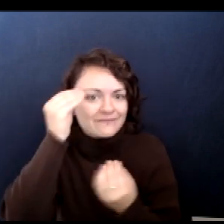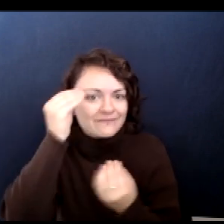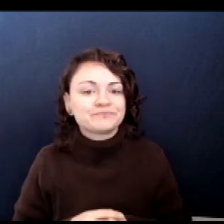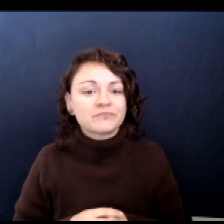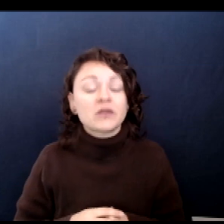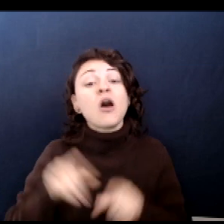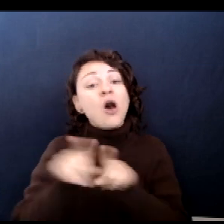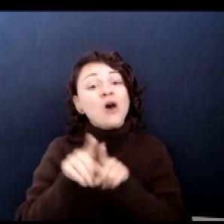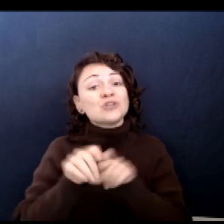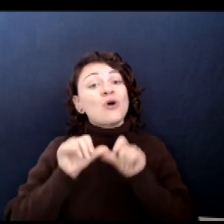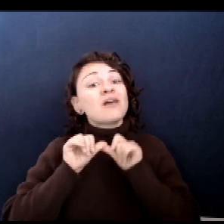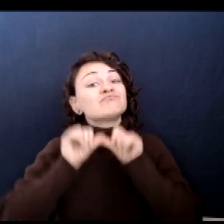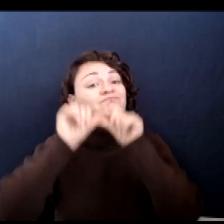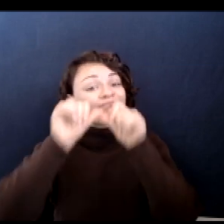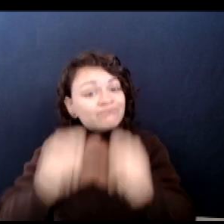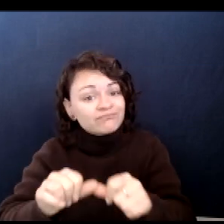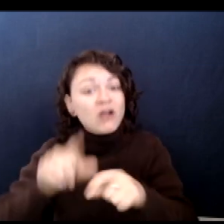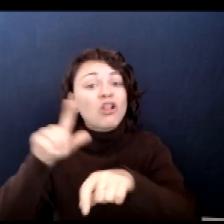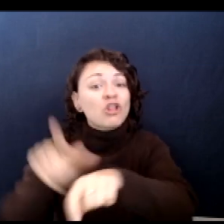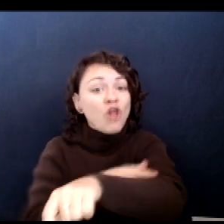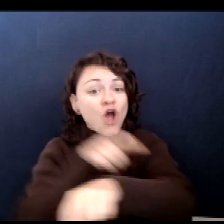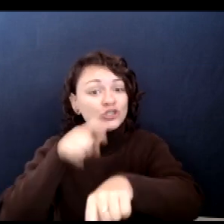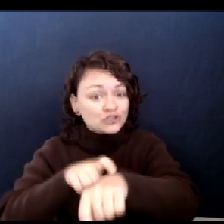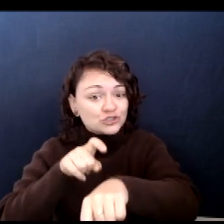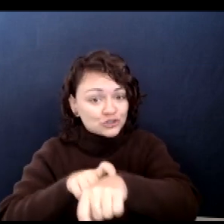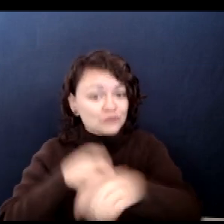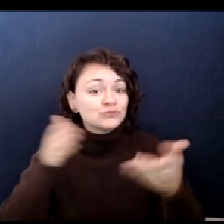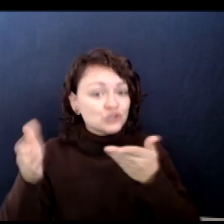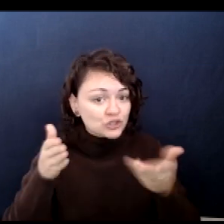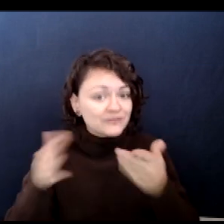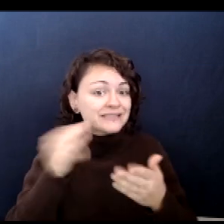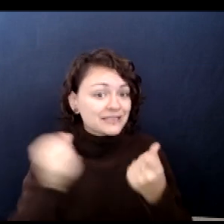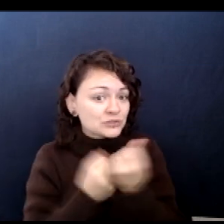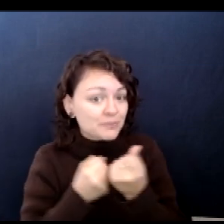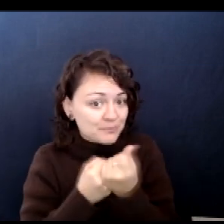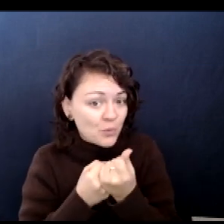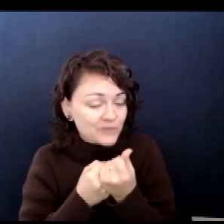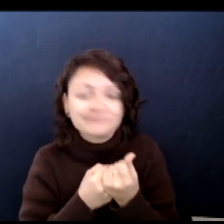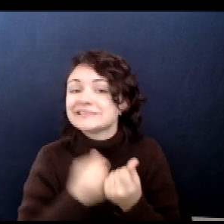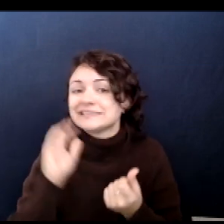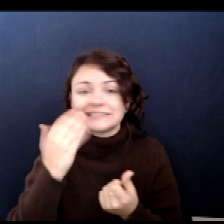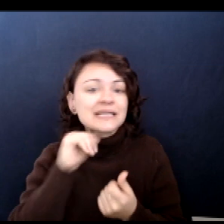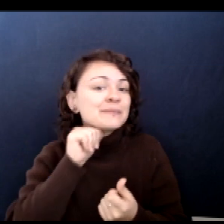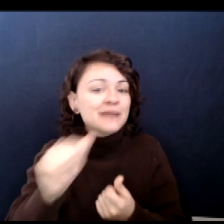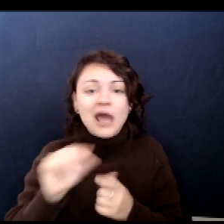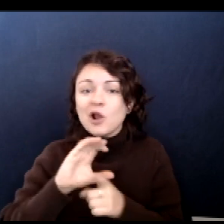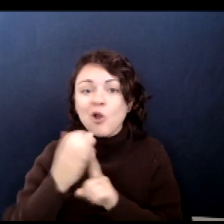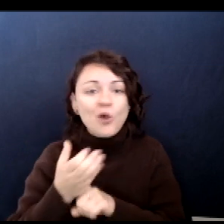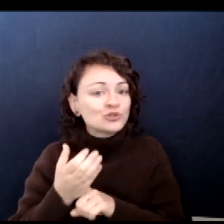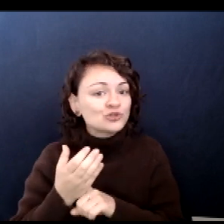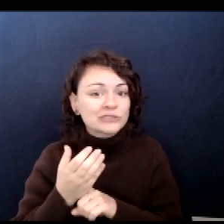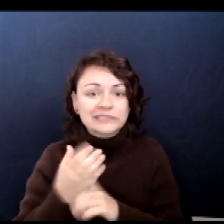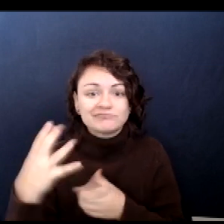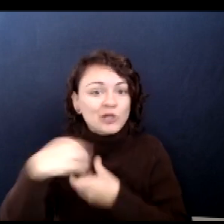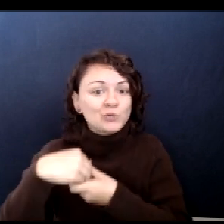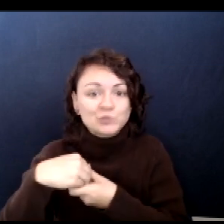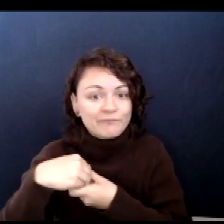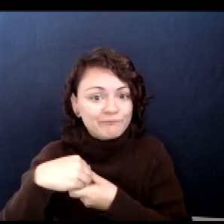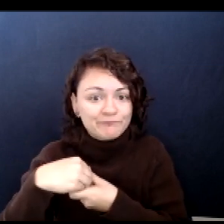and HCBS as part of long term supports, are not culturally inclusive. And there are service gatekeepers